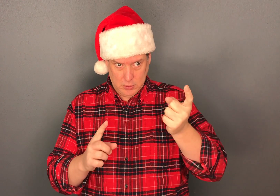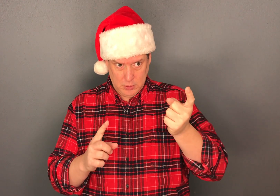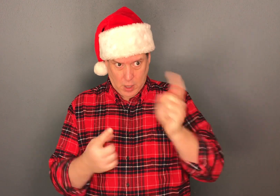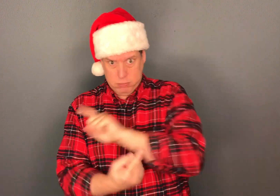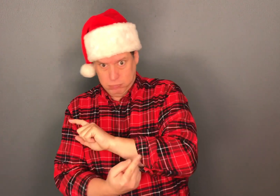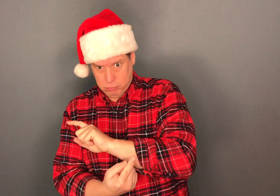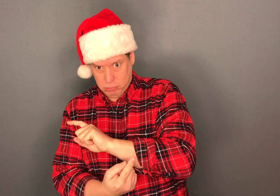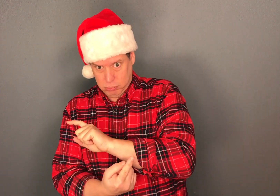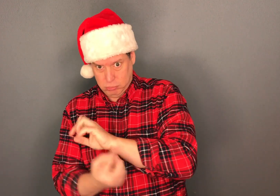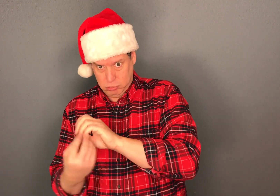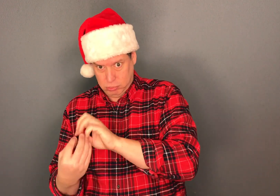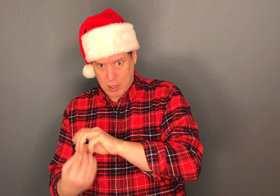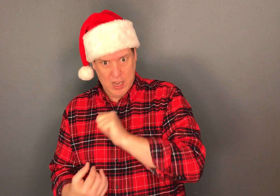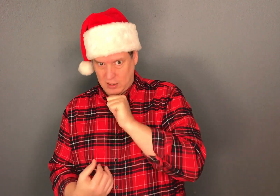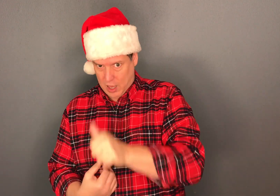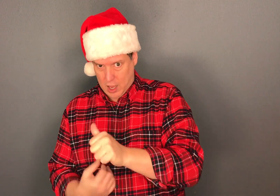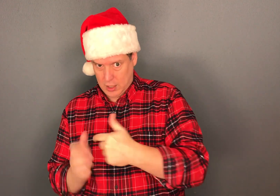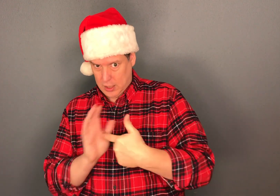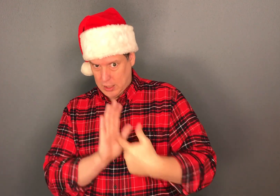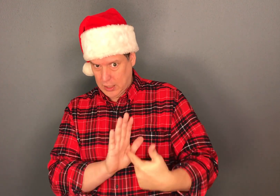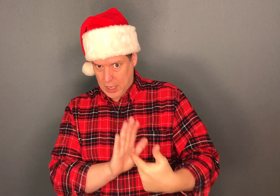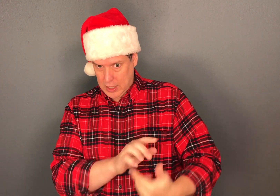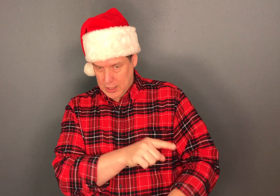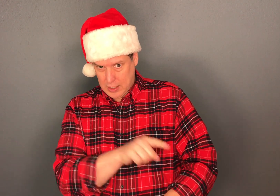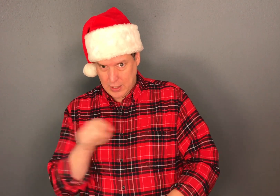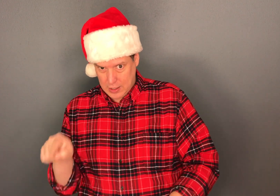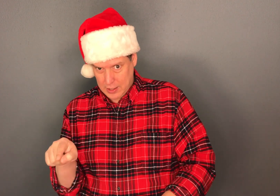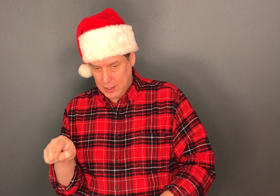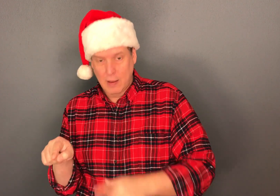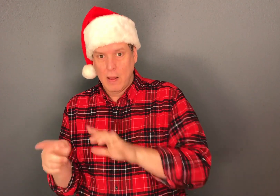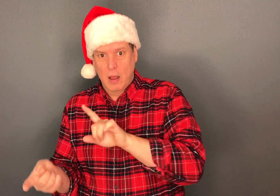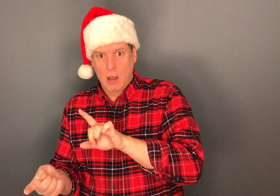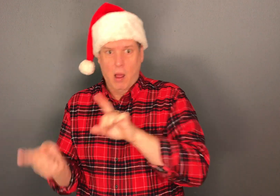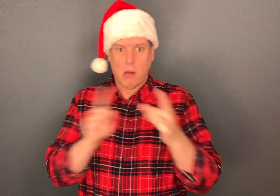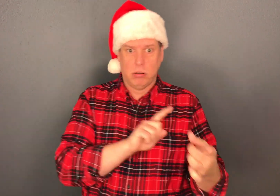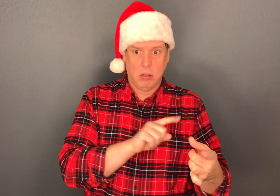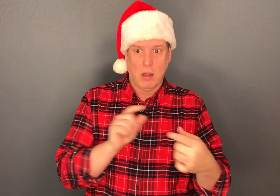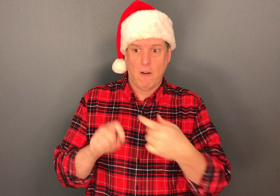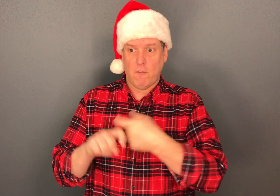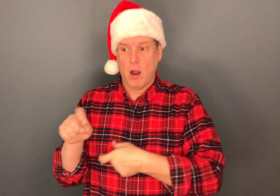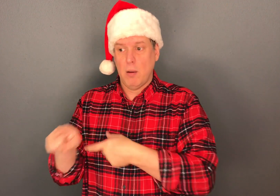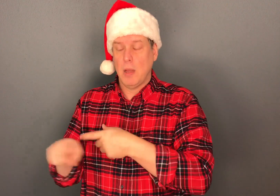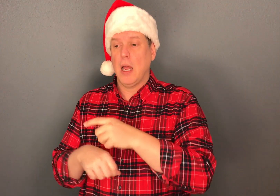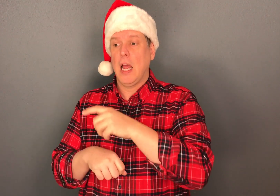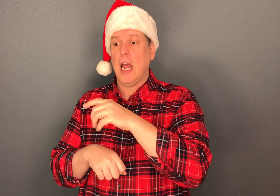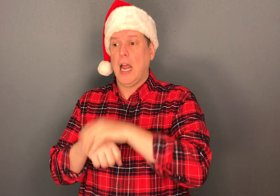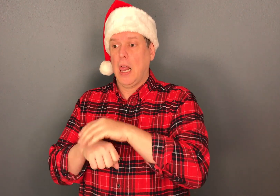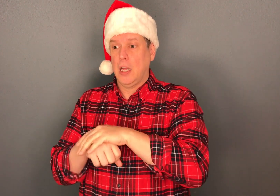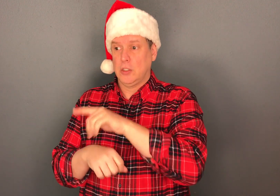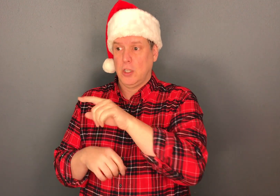who can figure out this difference to not indicate in one language and then to